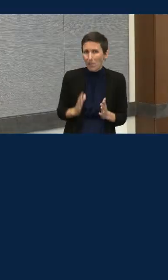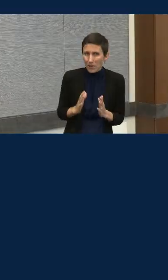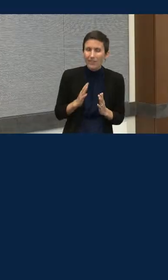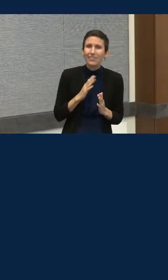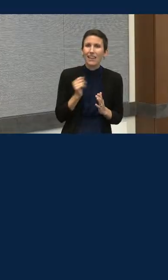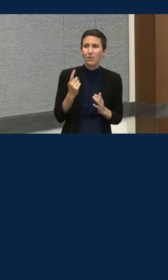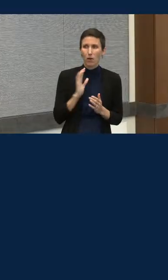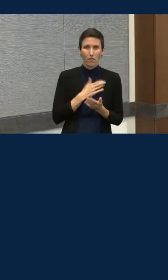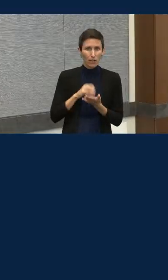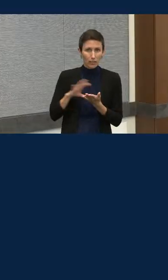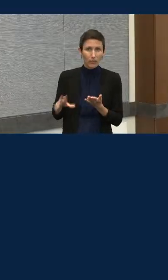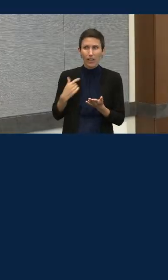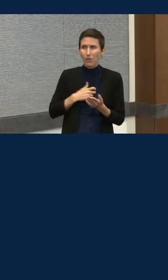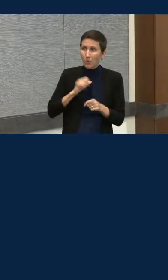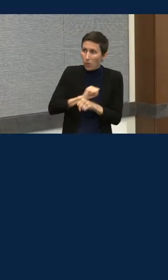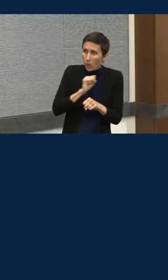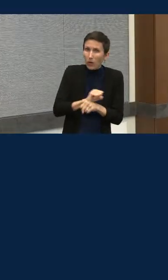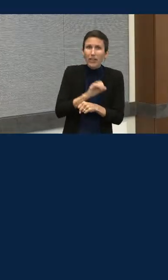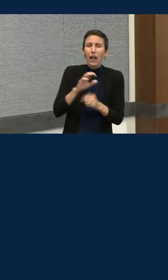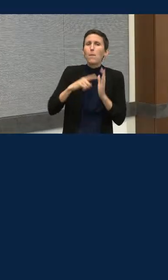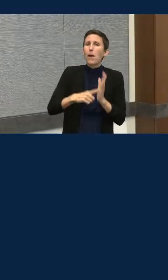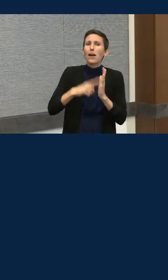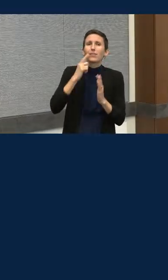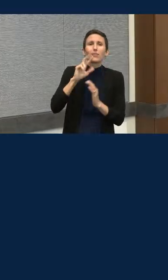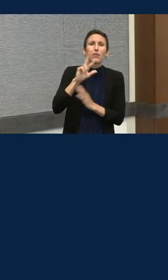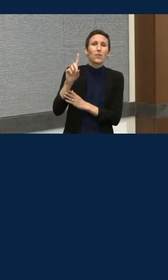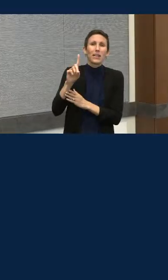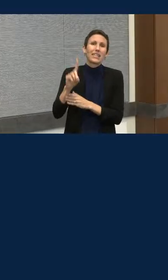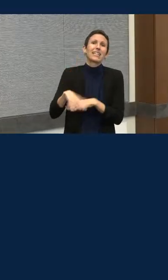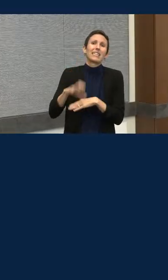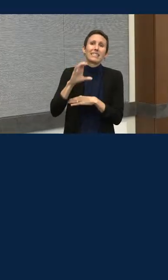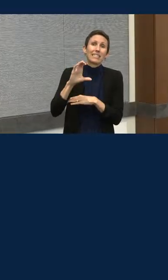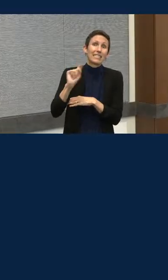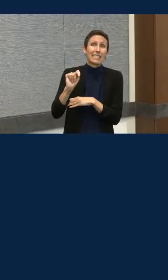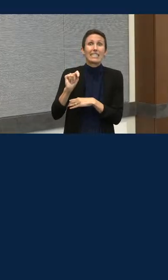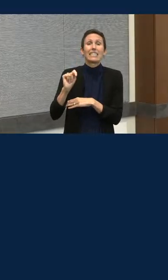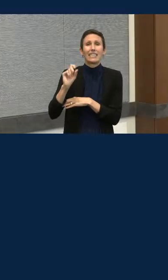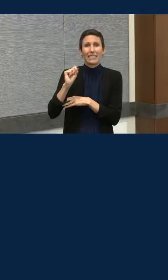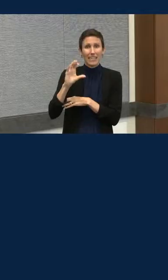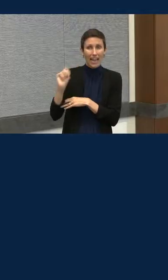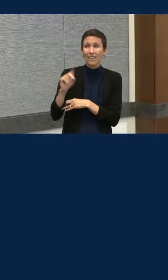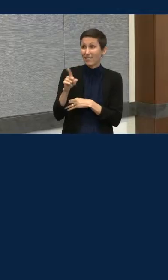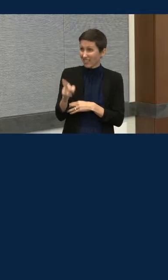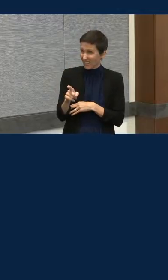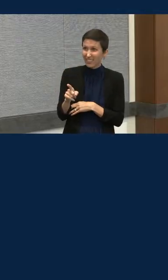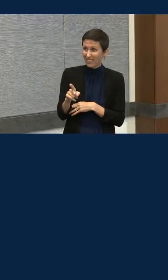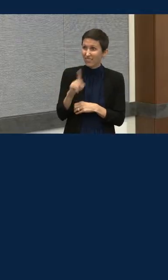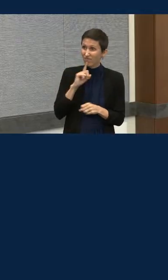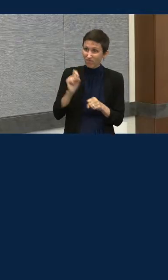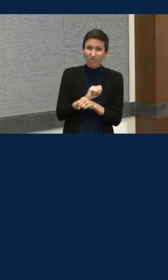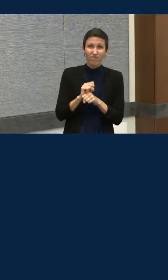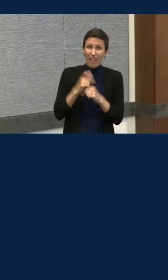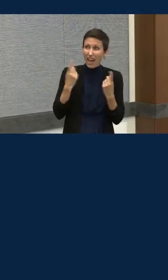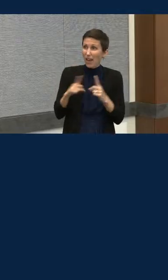collaborator and students and working on models for 3D-CT scans so it's an active research